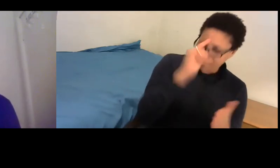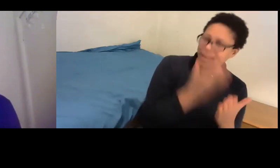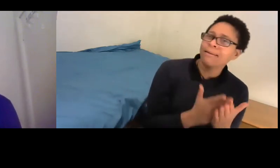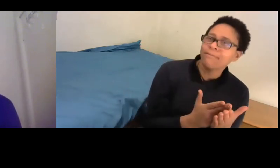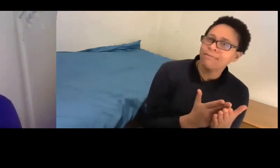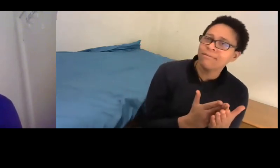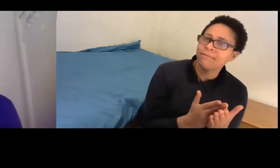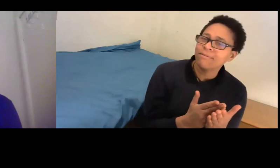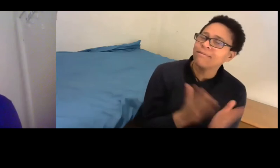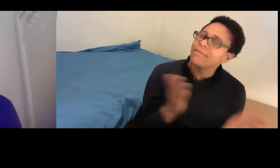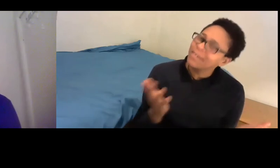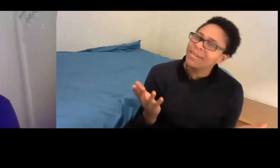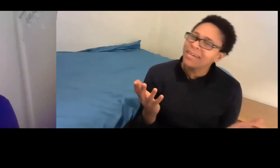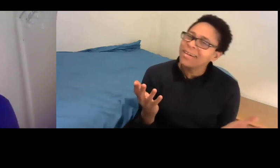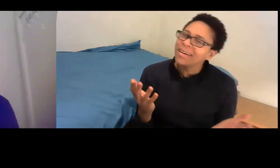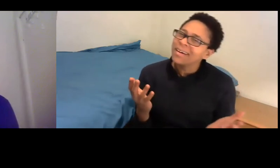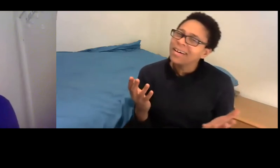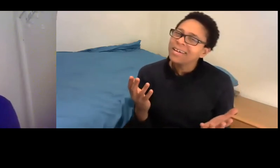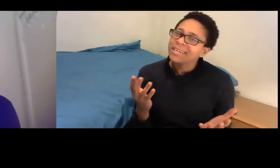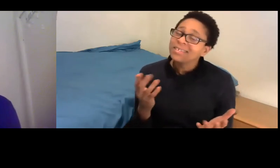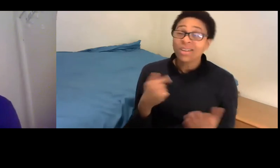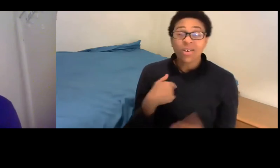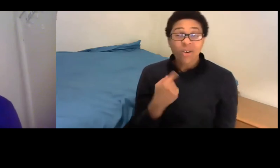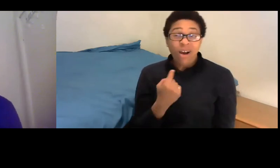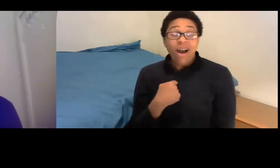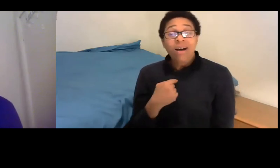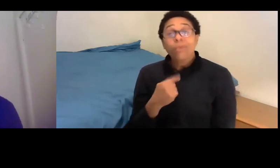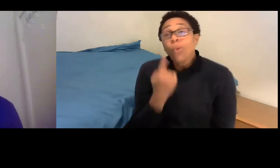maybe just to demonstrate one of the things that gives me joy, I